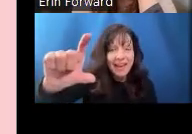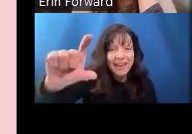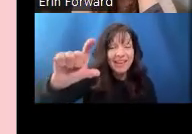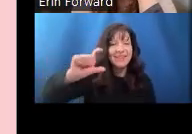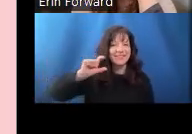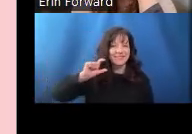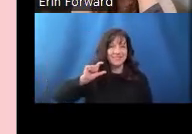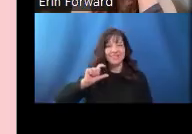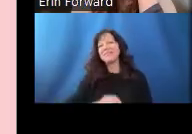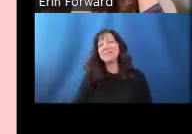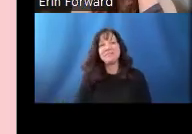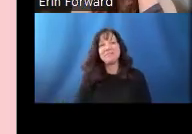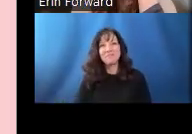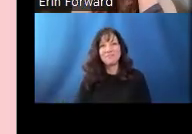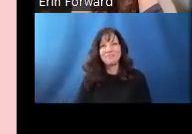ham, tiny ham.